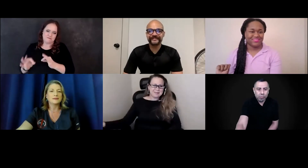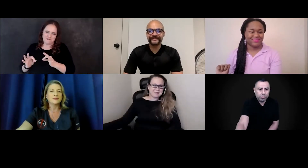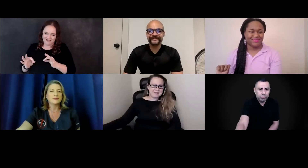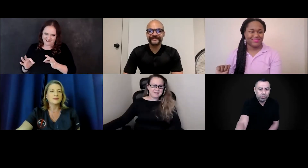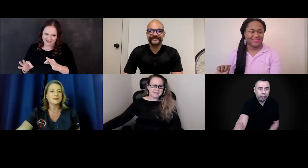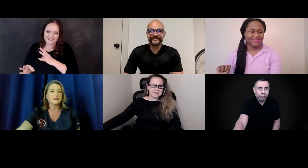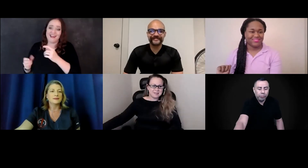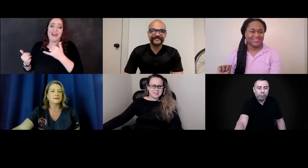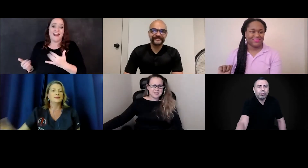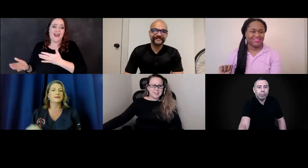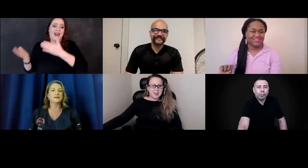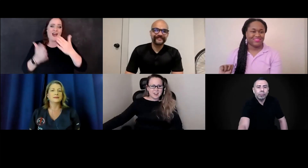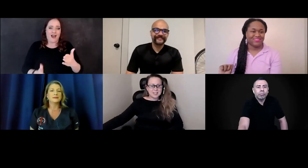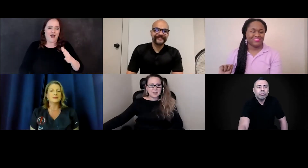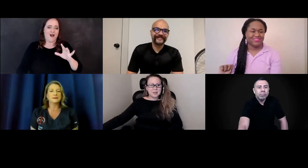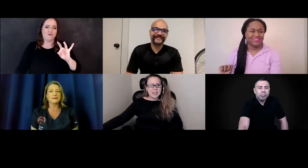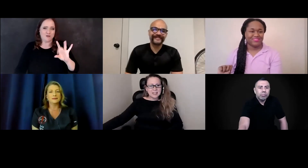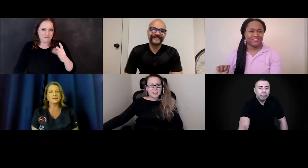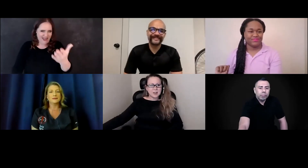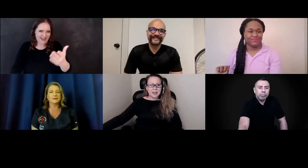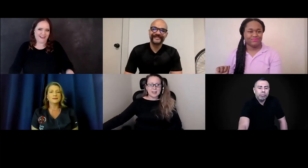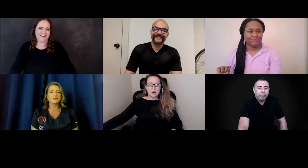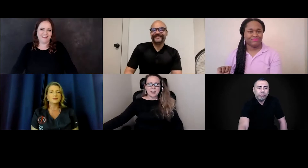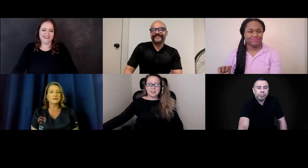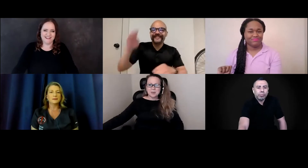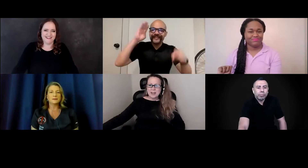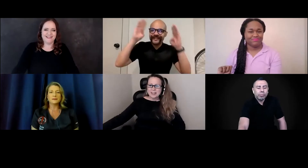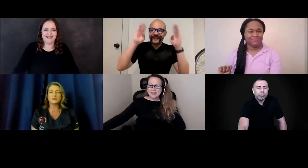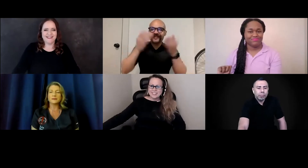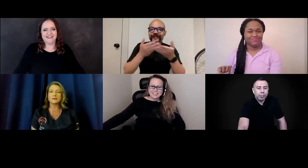Thank you. And now we have Jermaine.